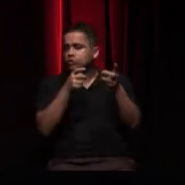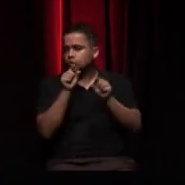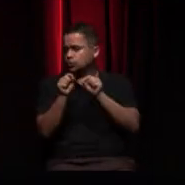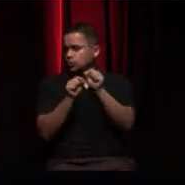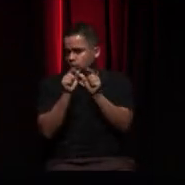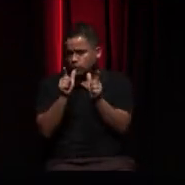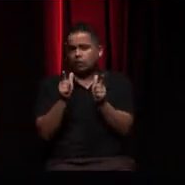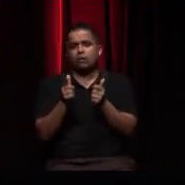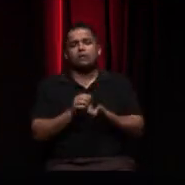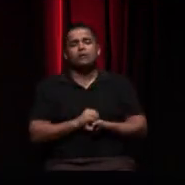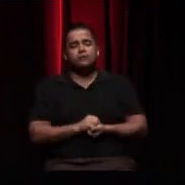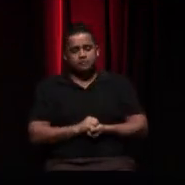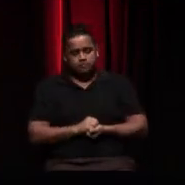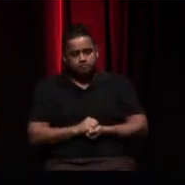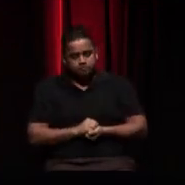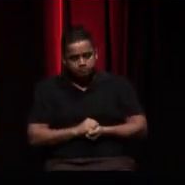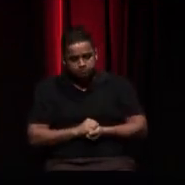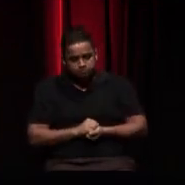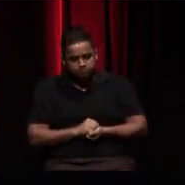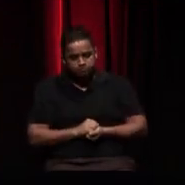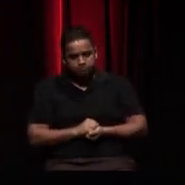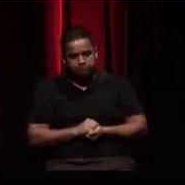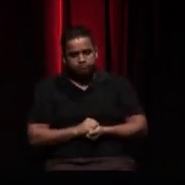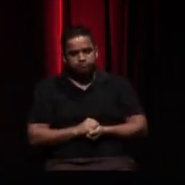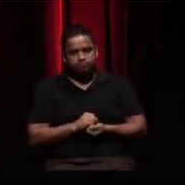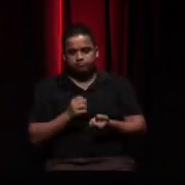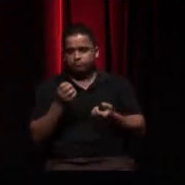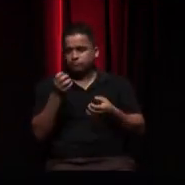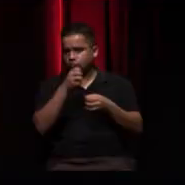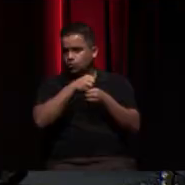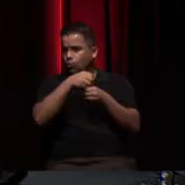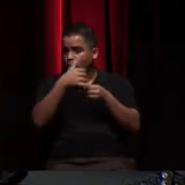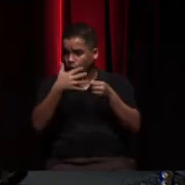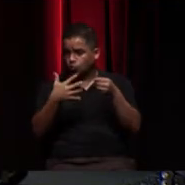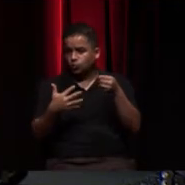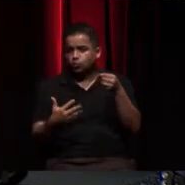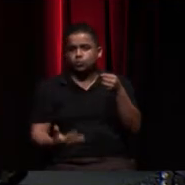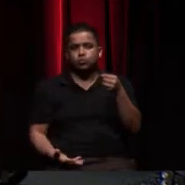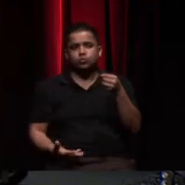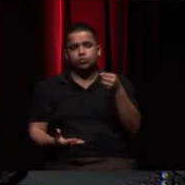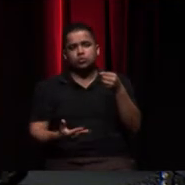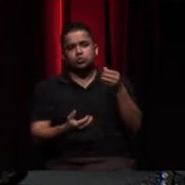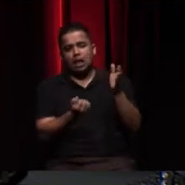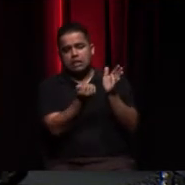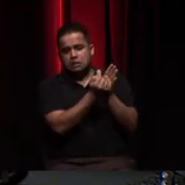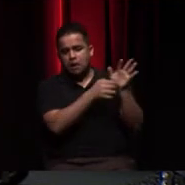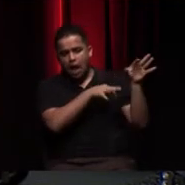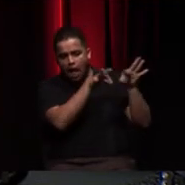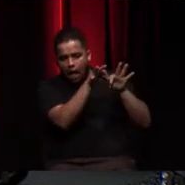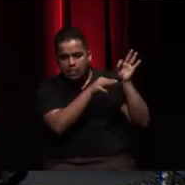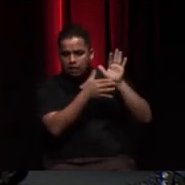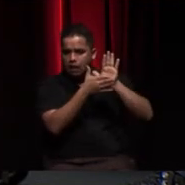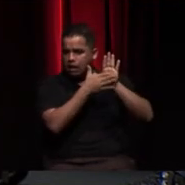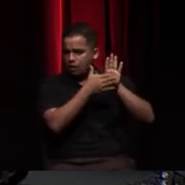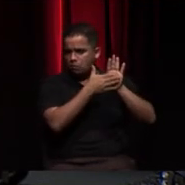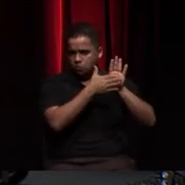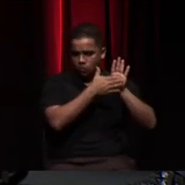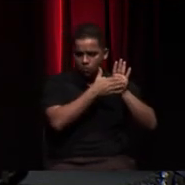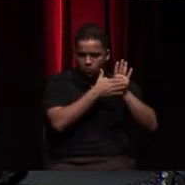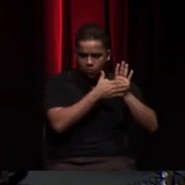That the content brands were proposing Folha